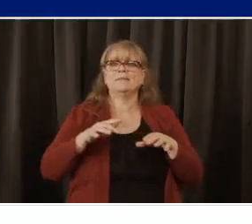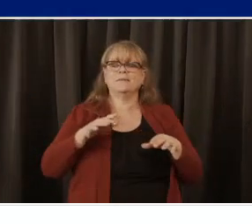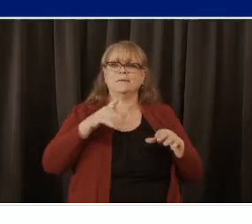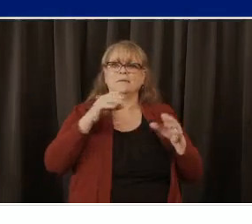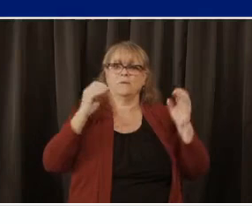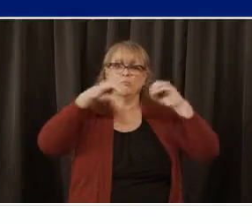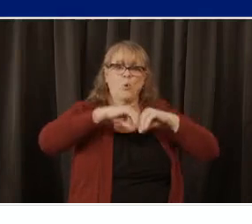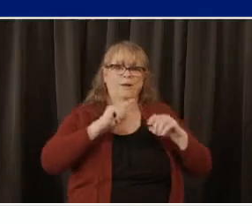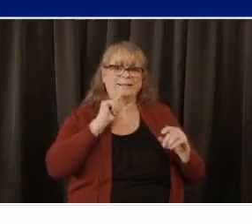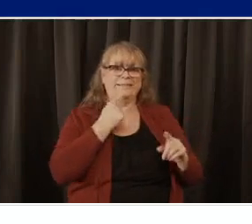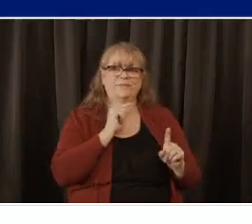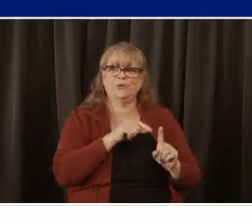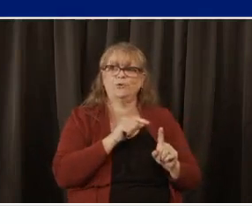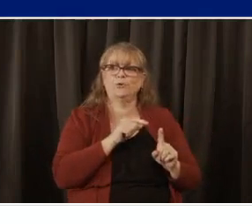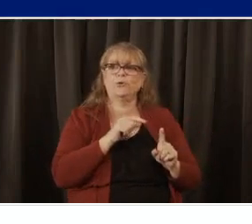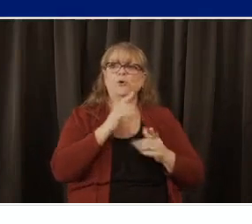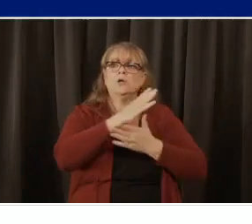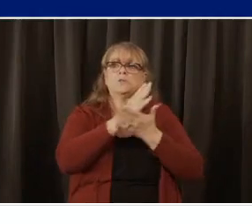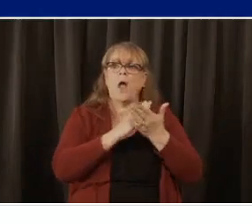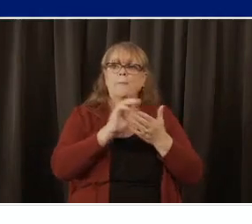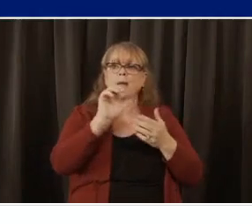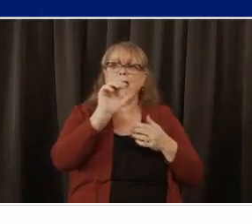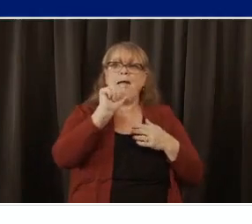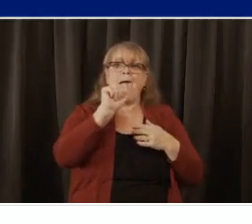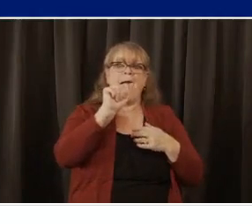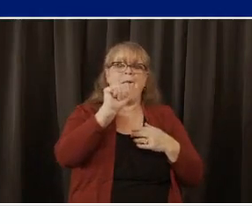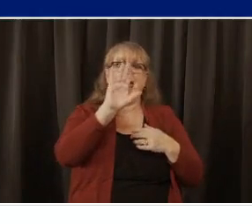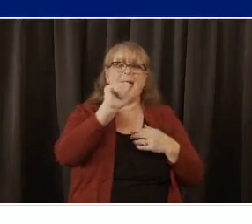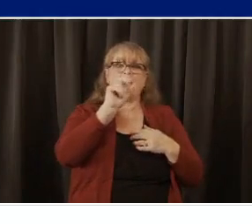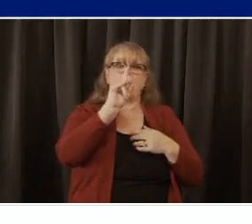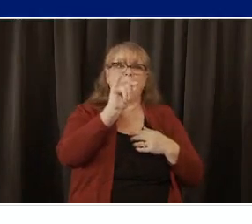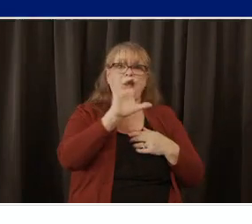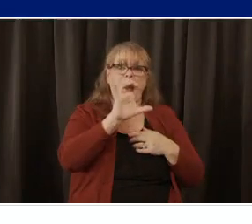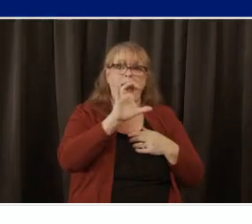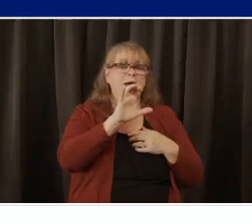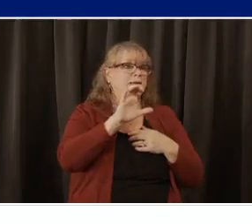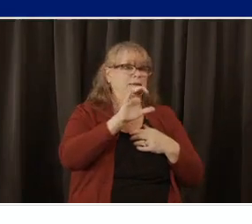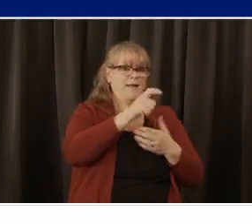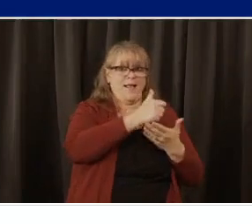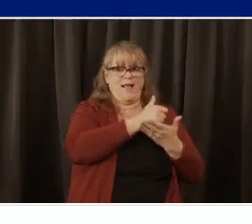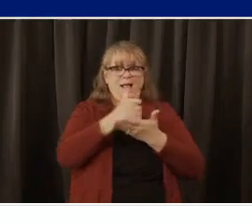issue. The information on vaccine effectiveness is less clear. As I mentioned, it does have a